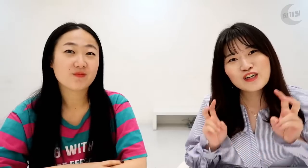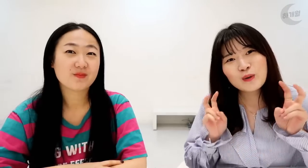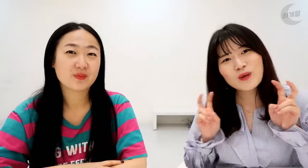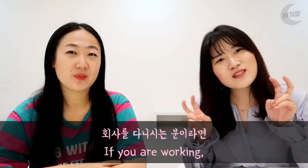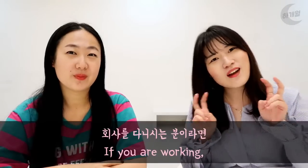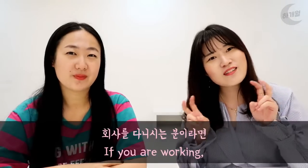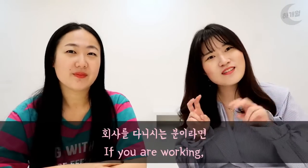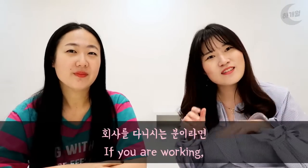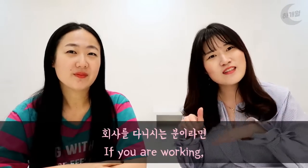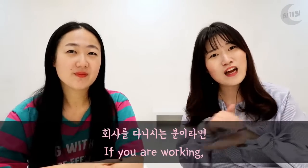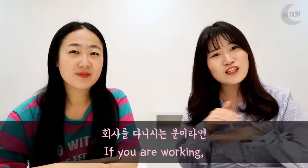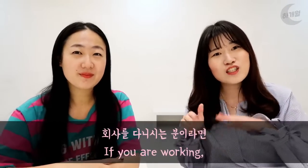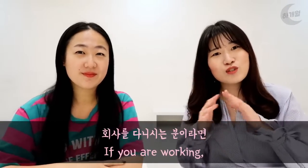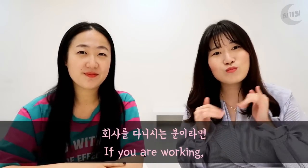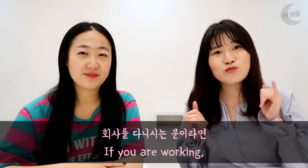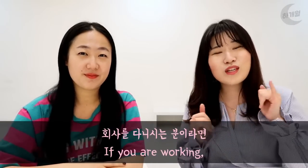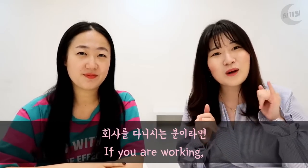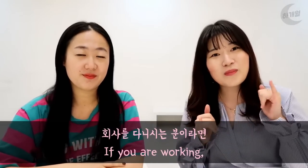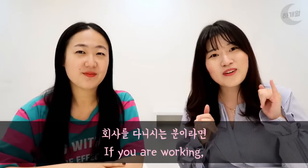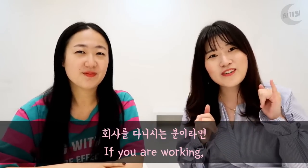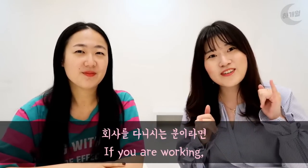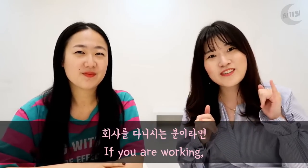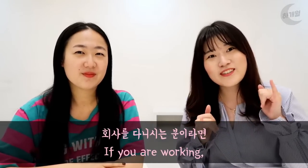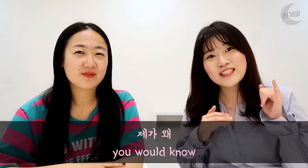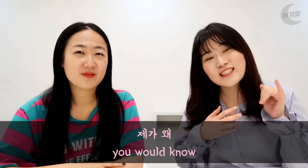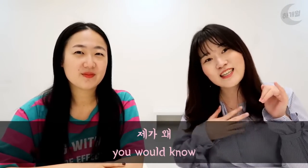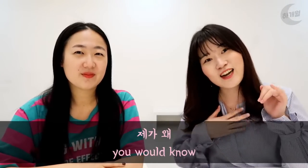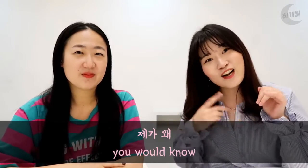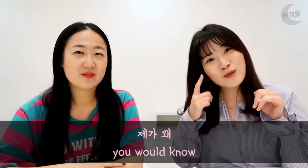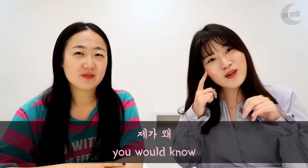If you are working, you would know